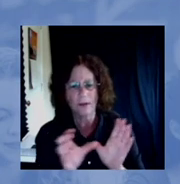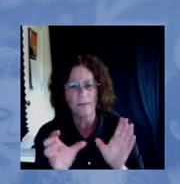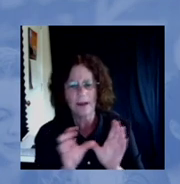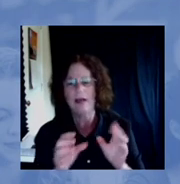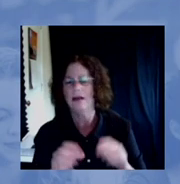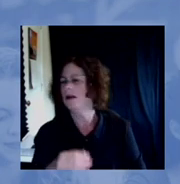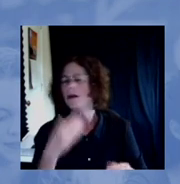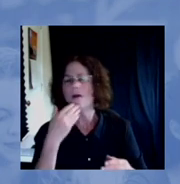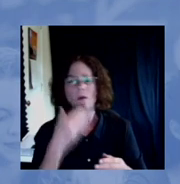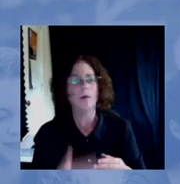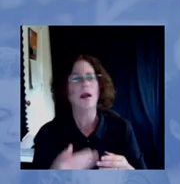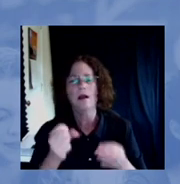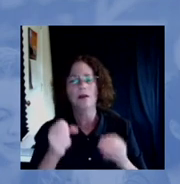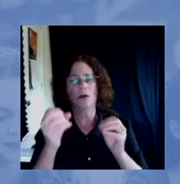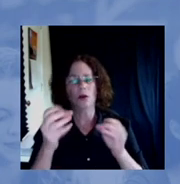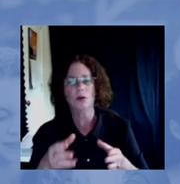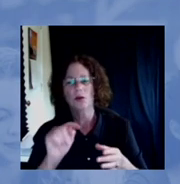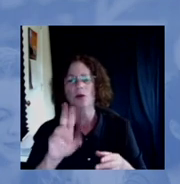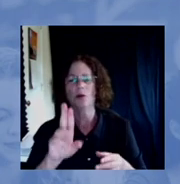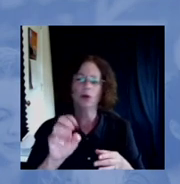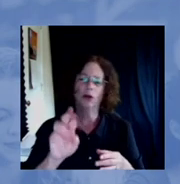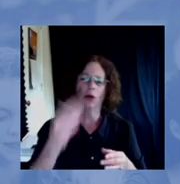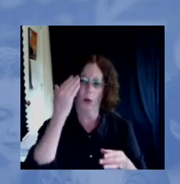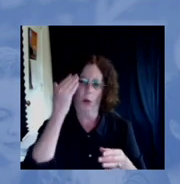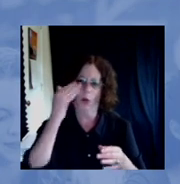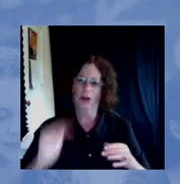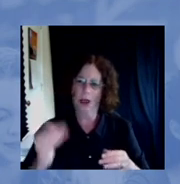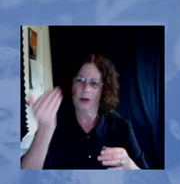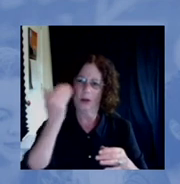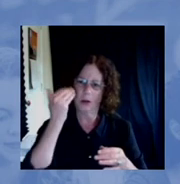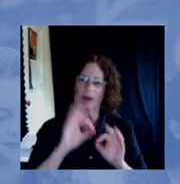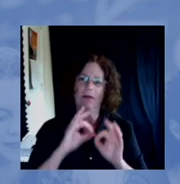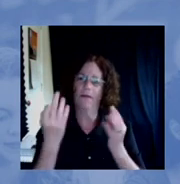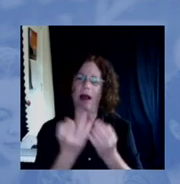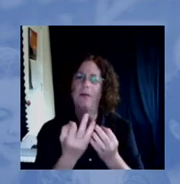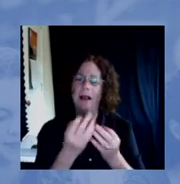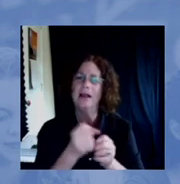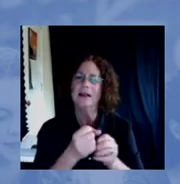WHO ACTUALLY THE KNOWS THE CHILD AND FAMILY. EXPANSION OF PRE K PROGRAMS TO BRING UNIVERSALITY